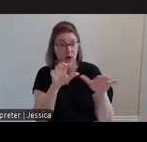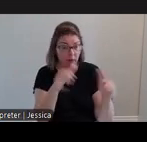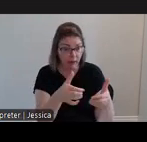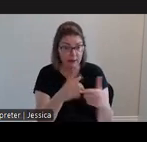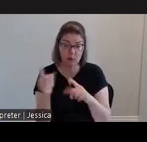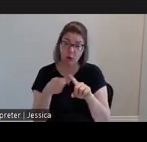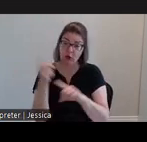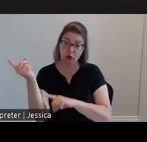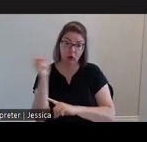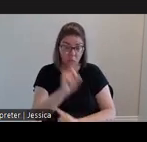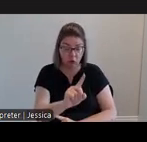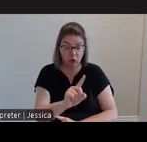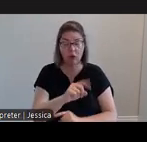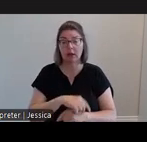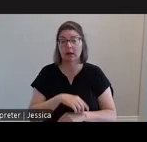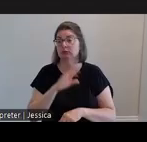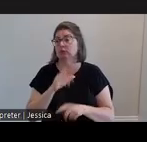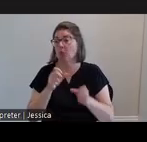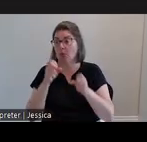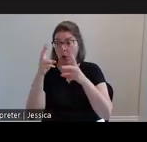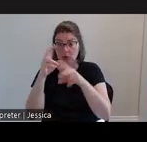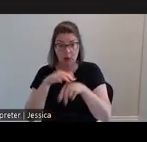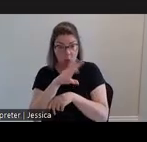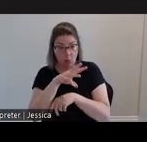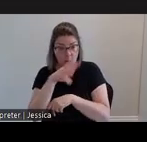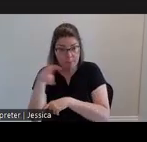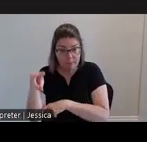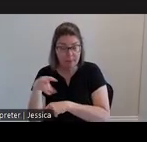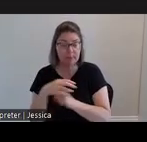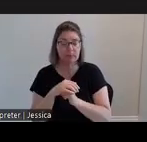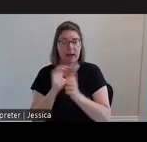Is it on the website? How is it that students are made aware?